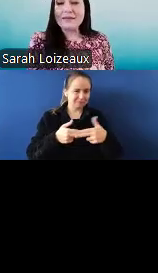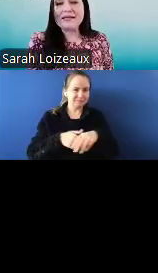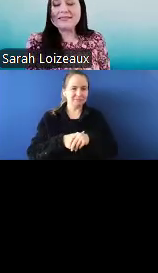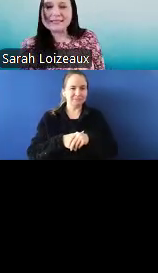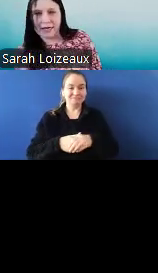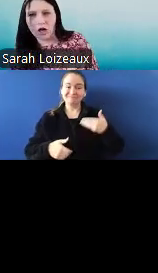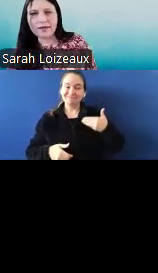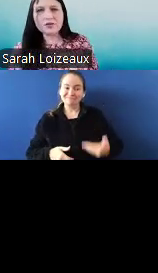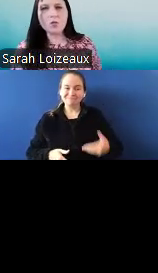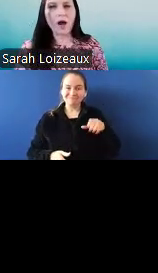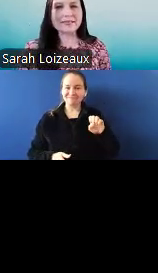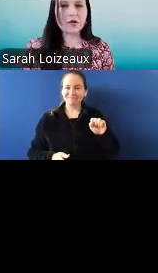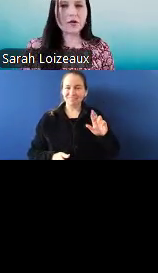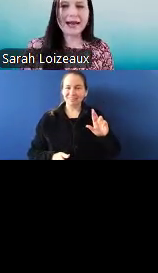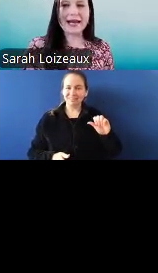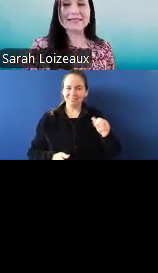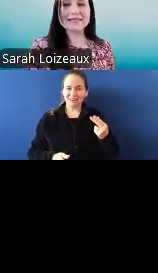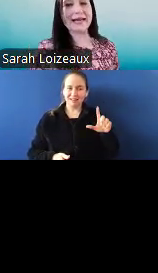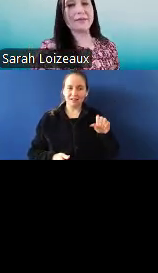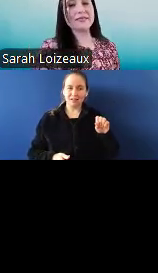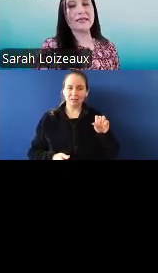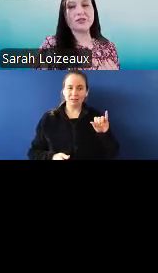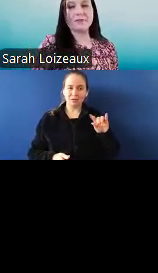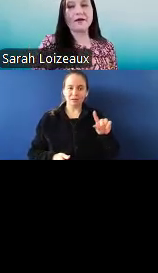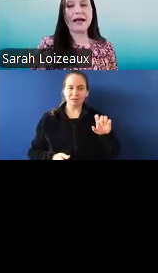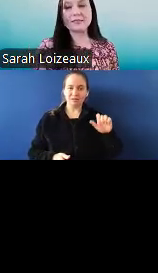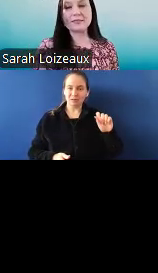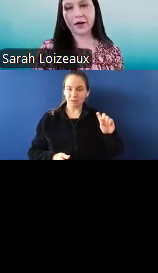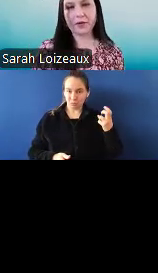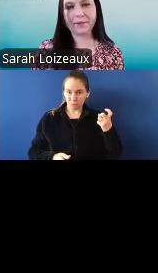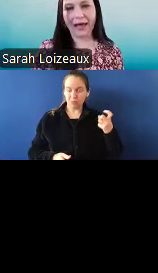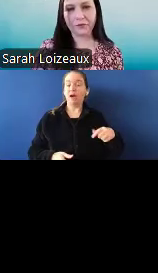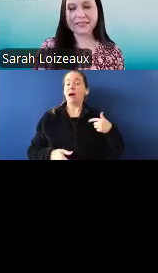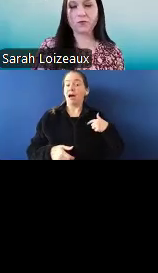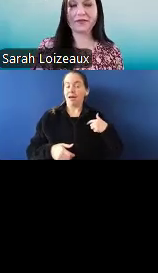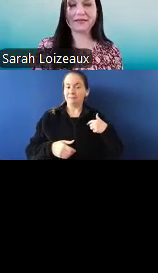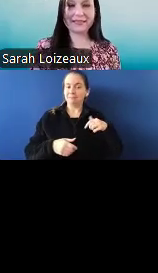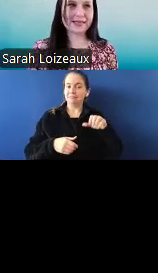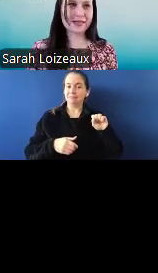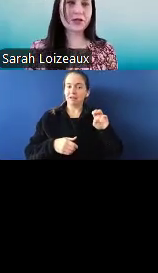name is Sarah Loizeaux, and I am a subject matter expert on Career Pathways for the LEAD Center